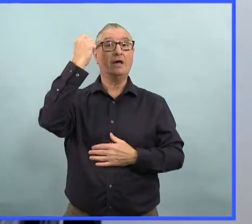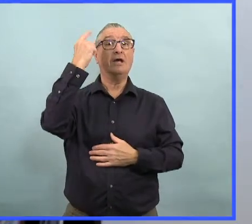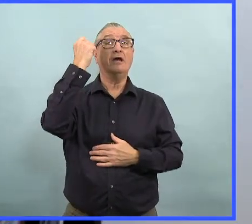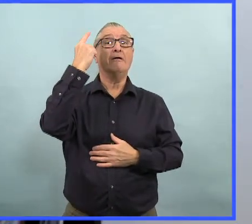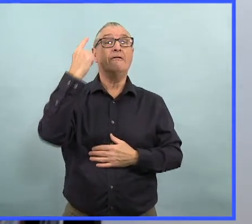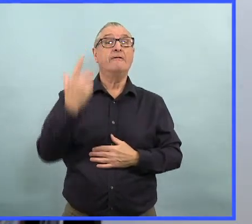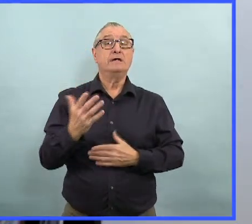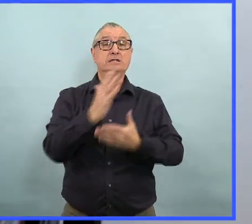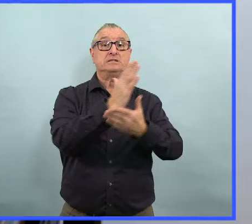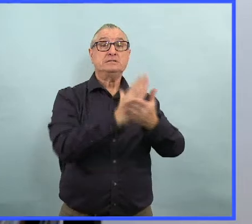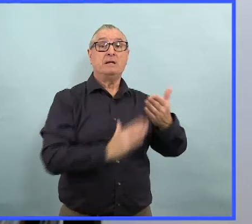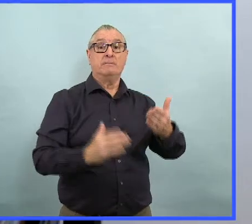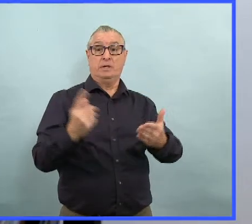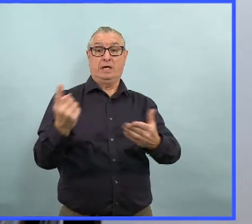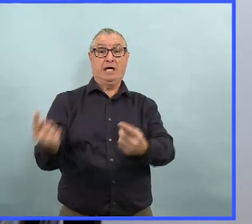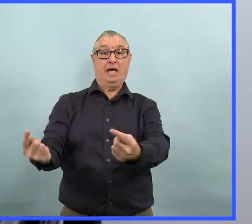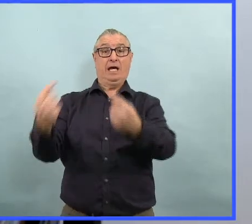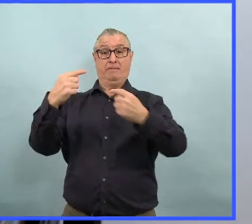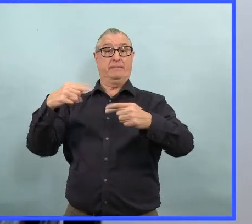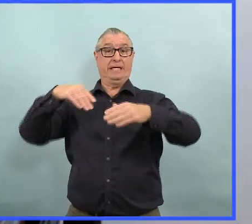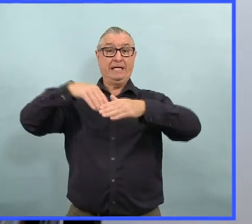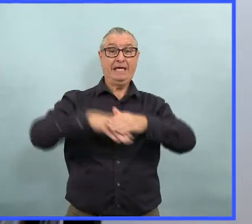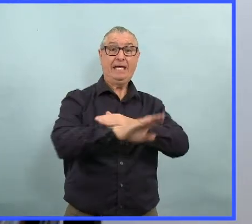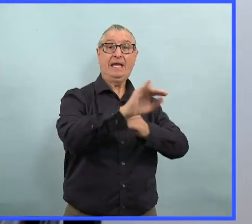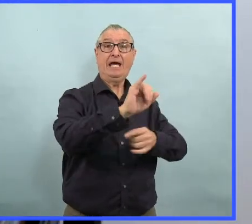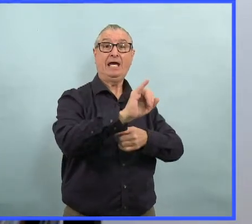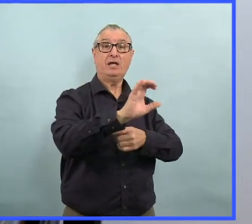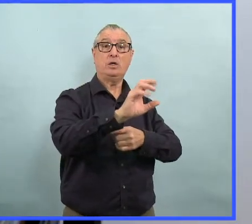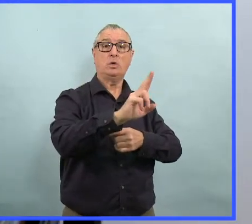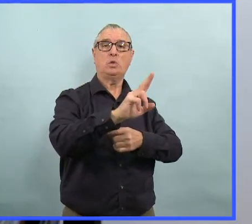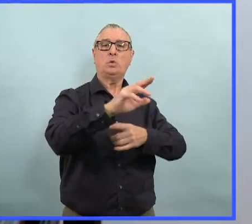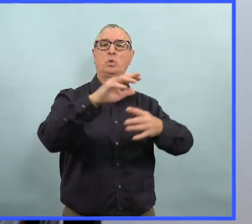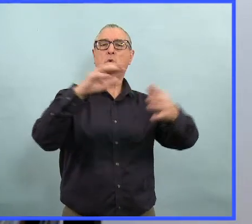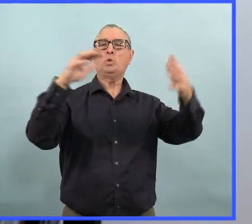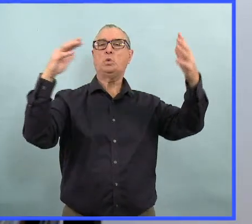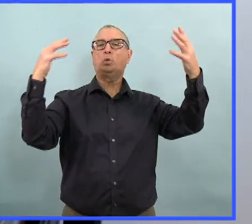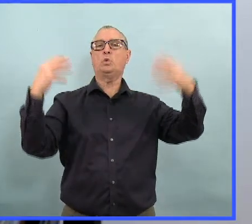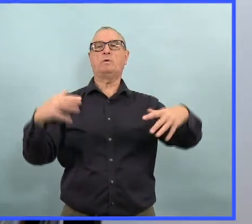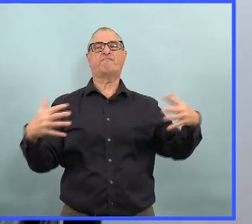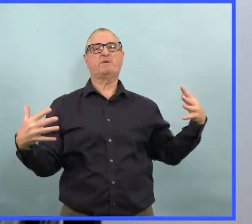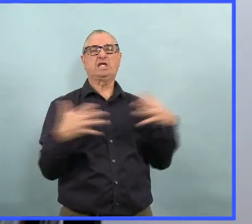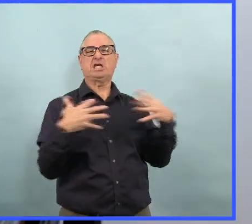both physically and mentally traumatic for people to go through and is traumatic for their loved